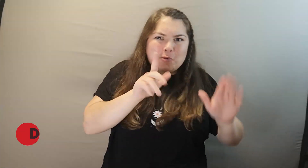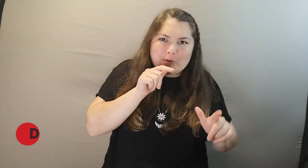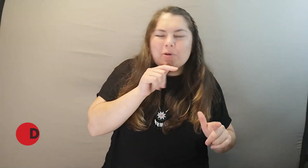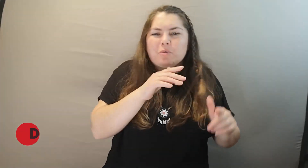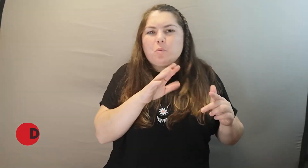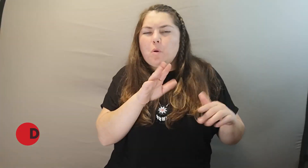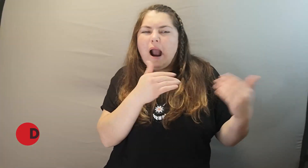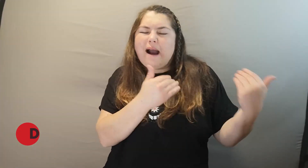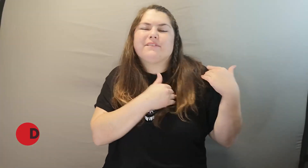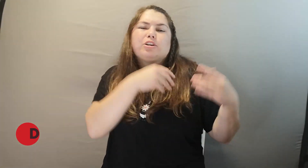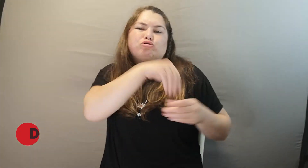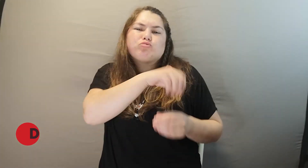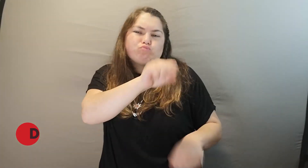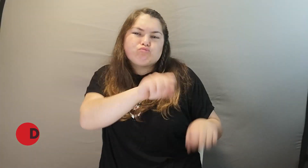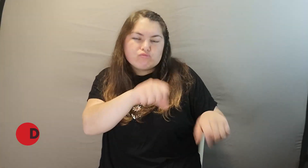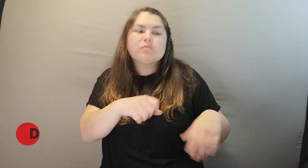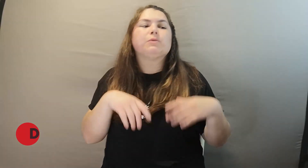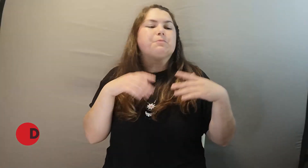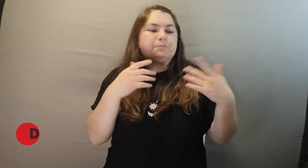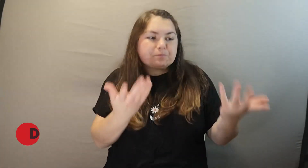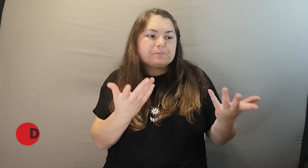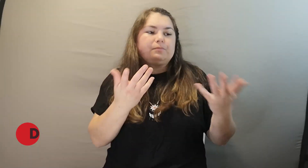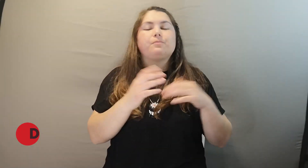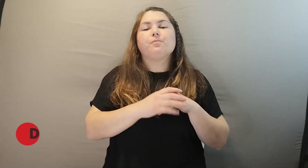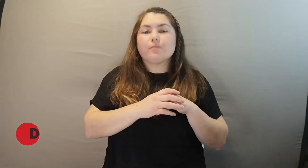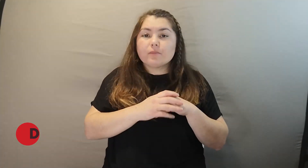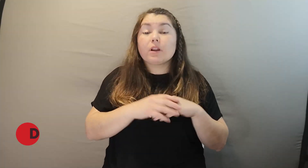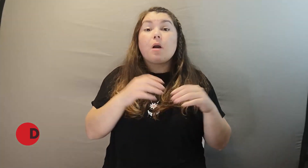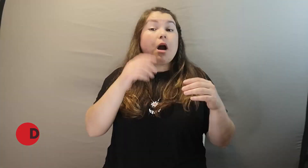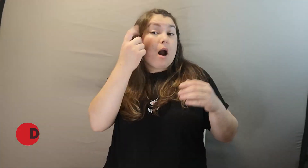who does what and responsibilities.